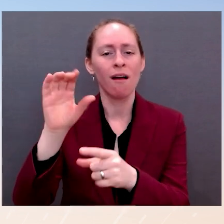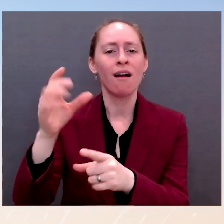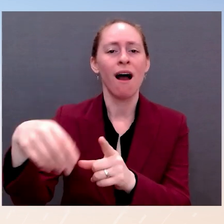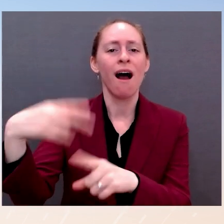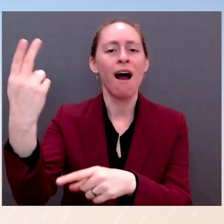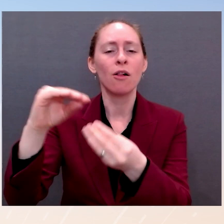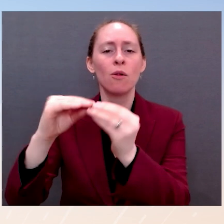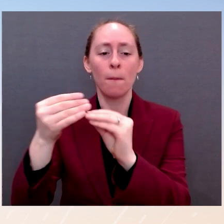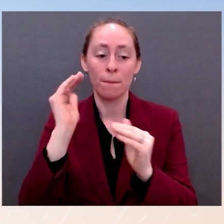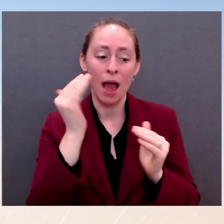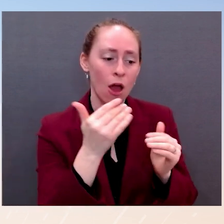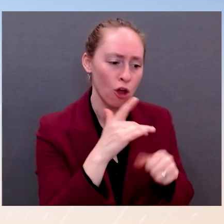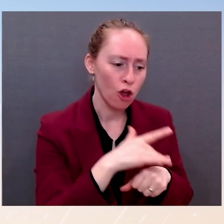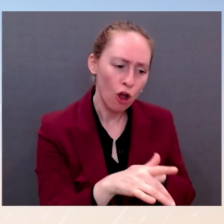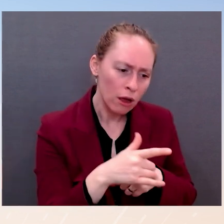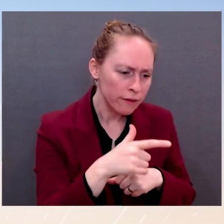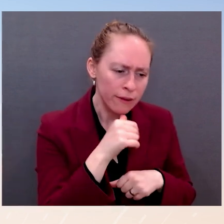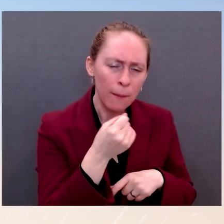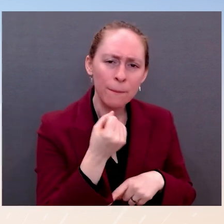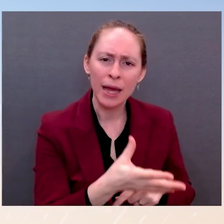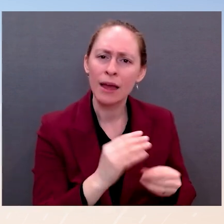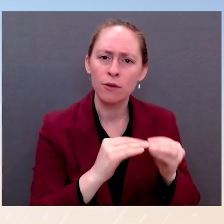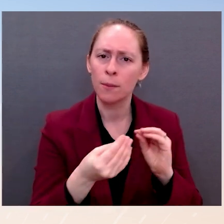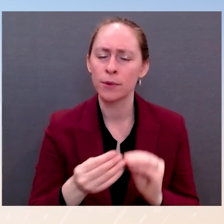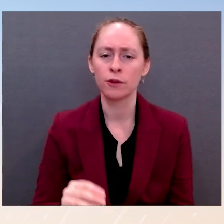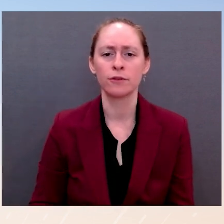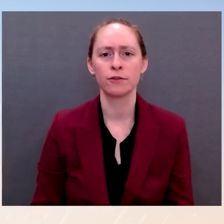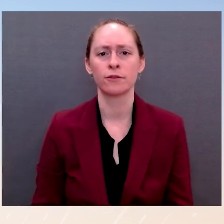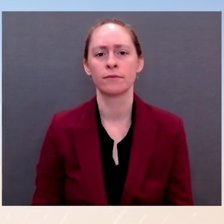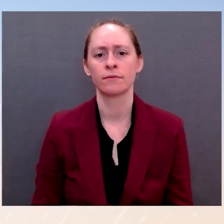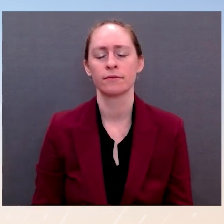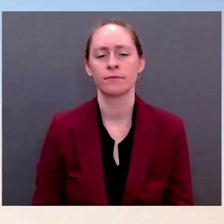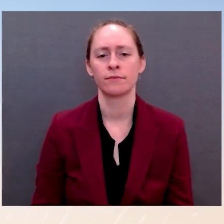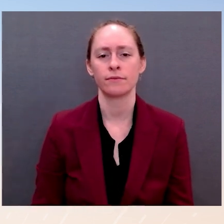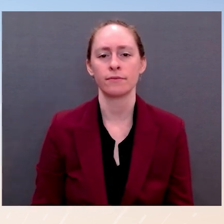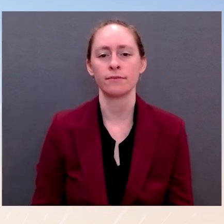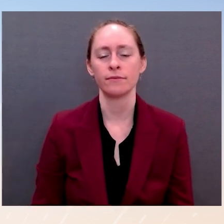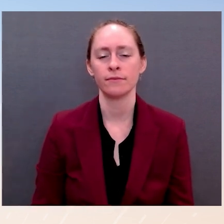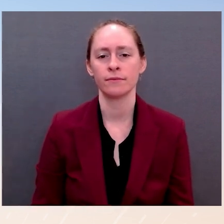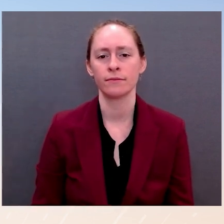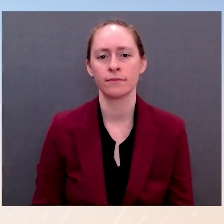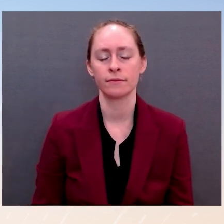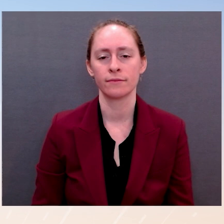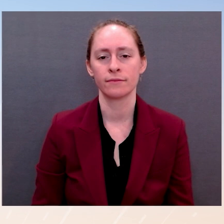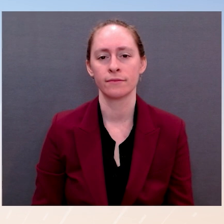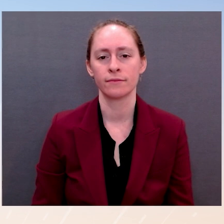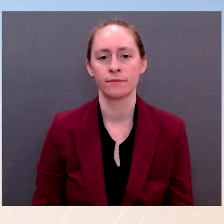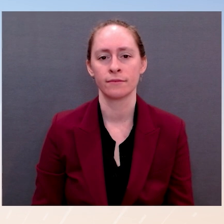The research also shows that across multiple tumor types, black patients present with higher rate